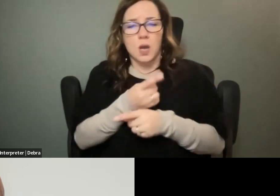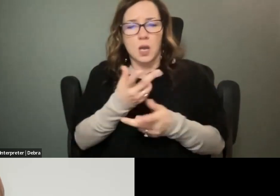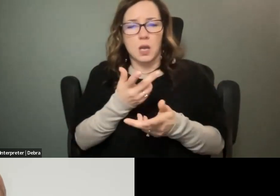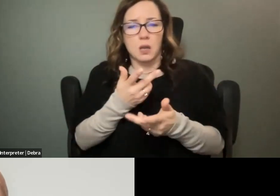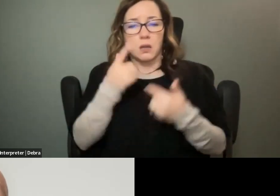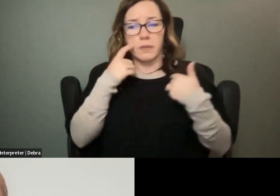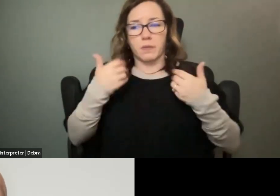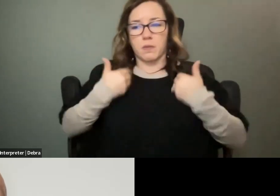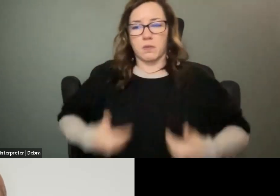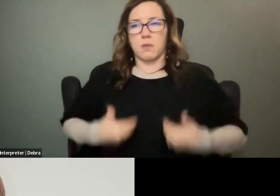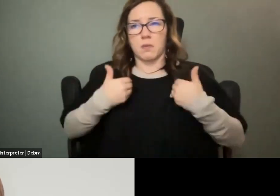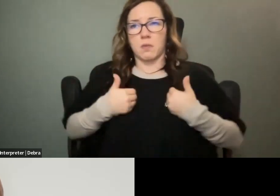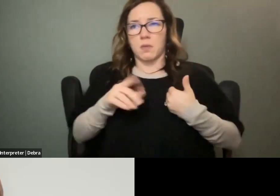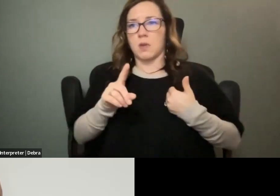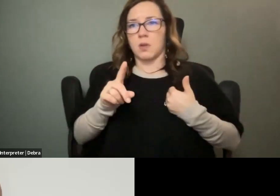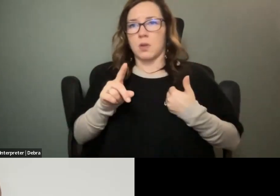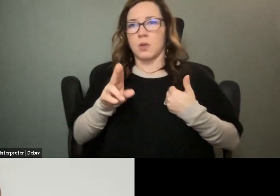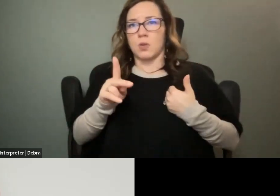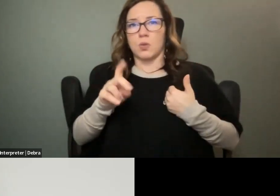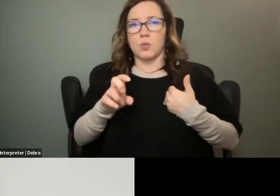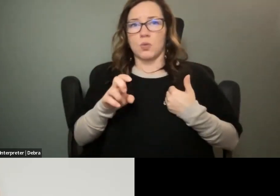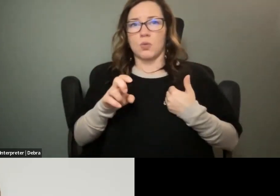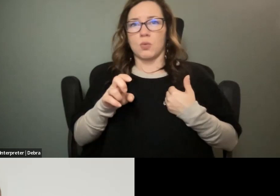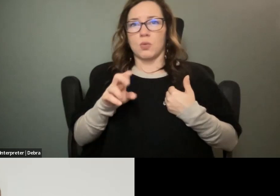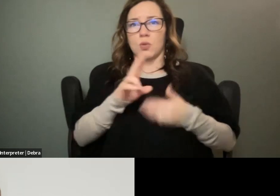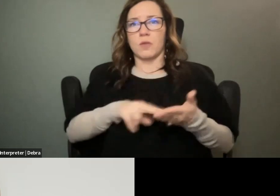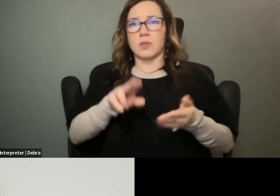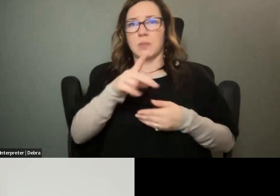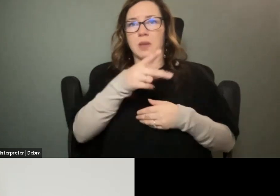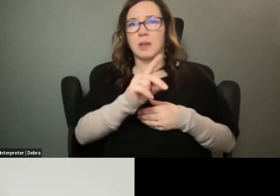me like at Duke University that's the